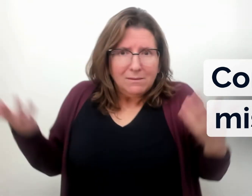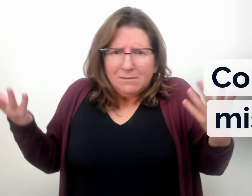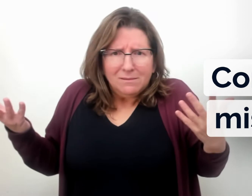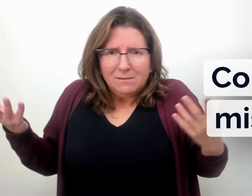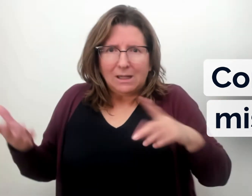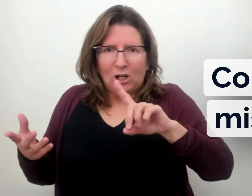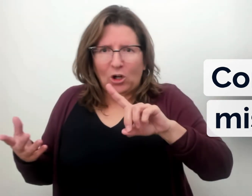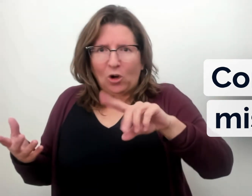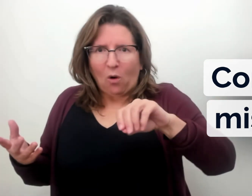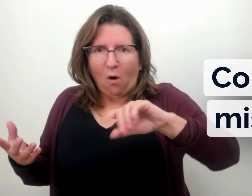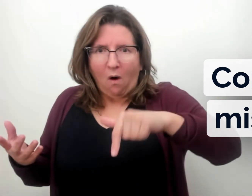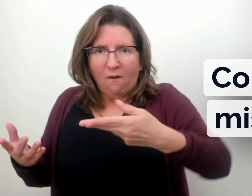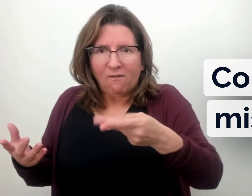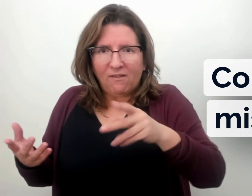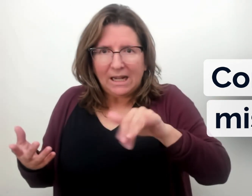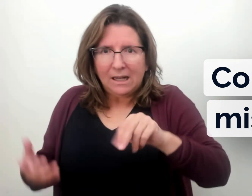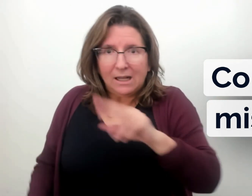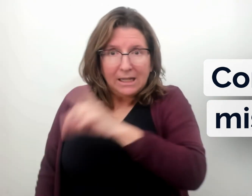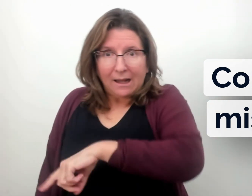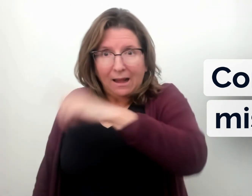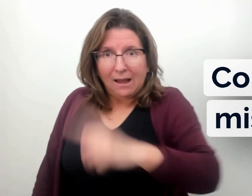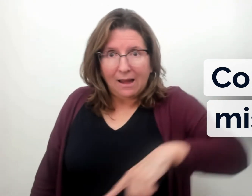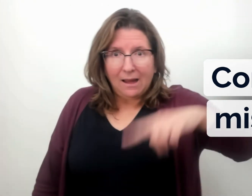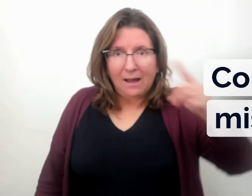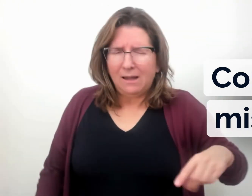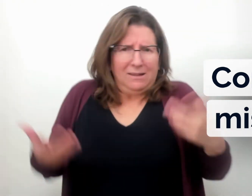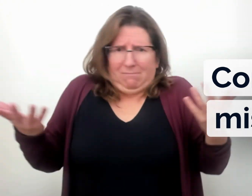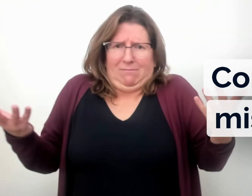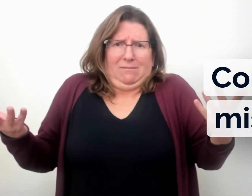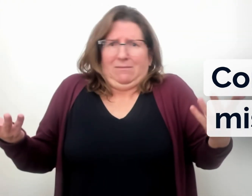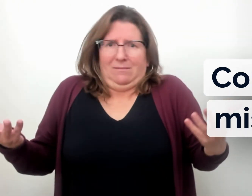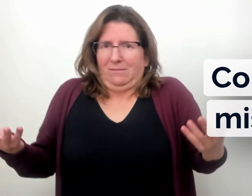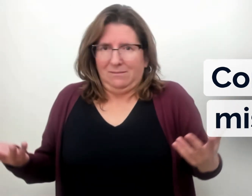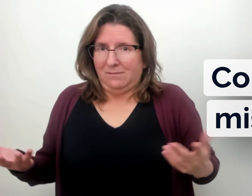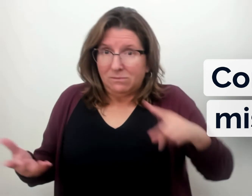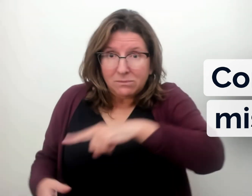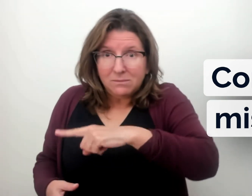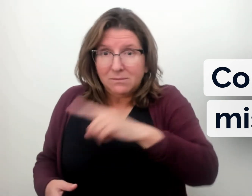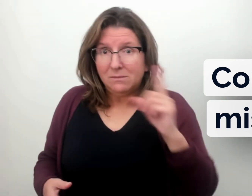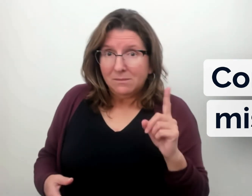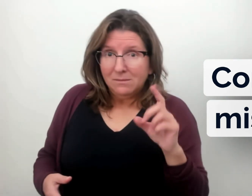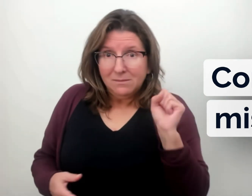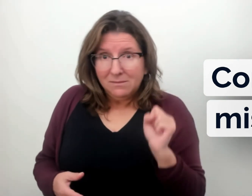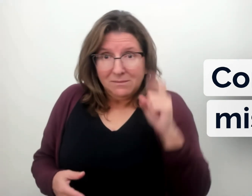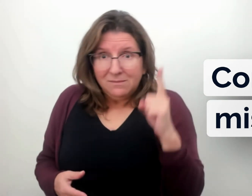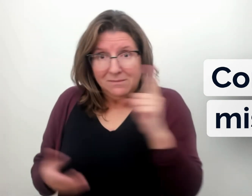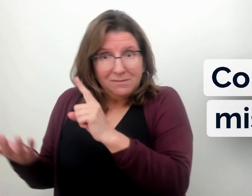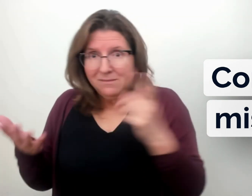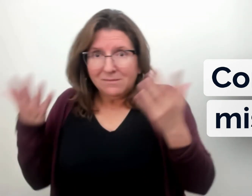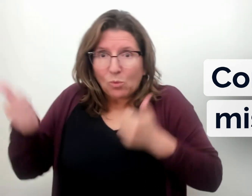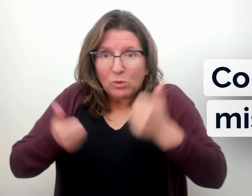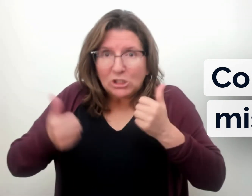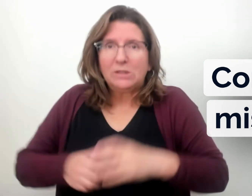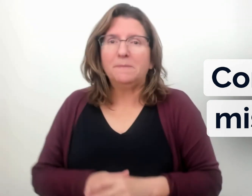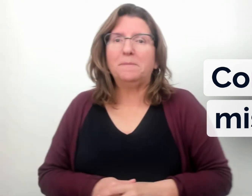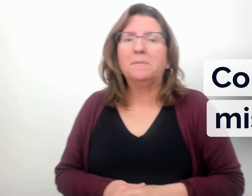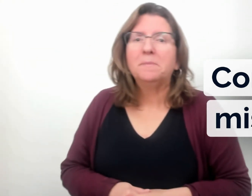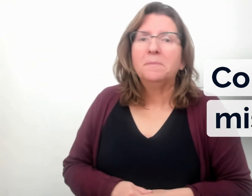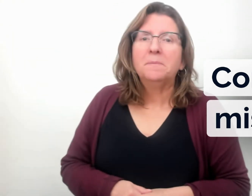If you do, people won't know what you mean. They'll be thinking you're signing 'dolphin,' maybe, I don't know.